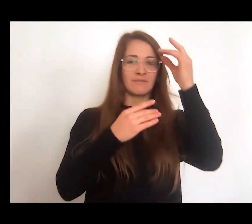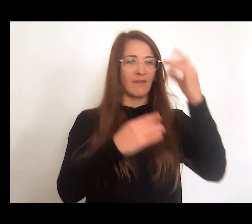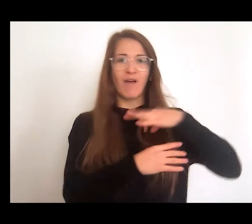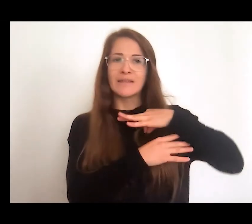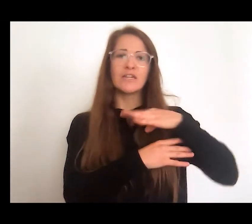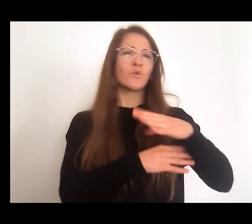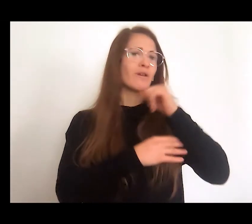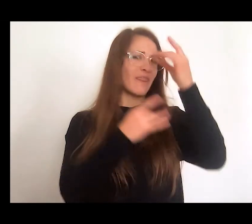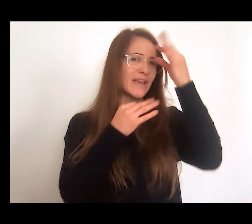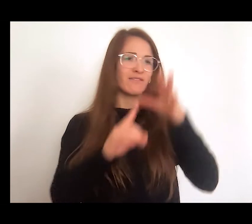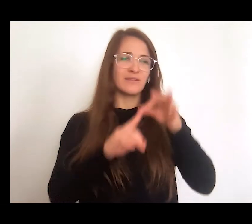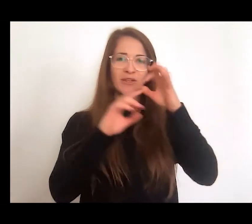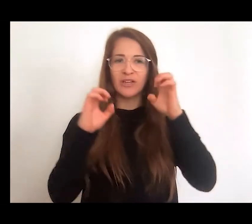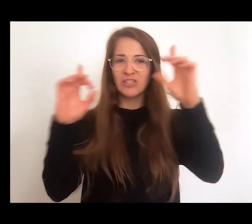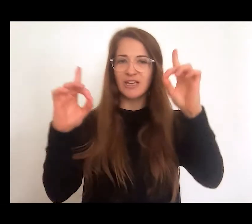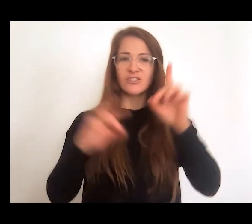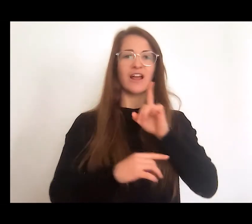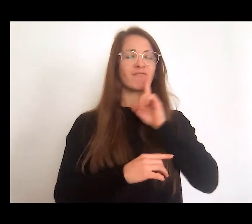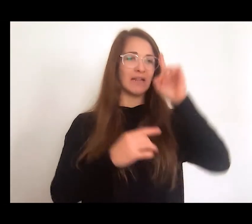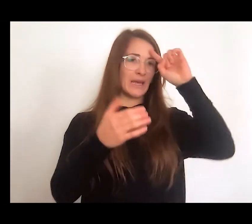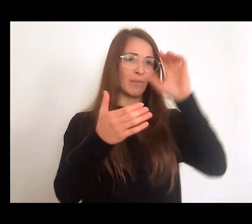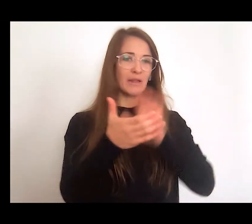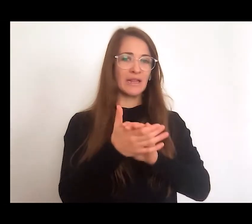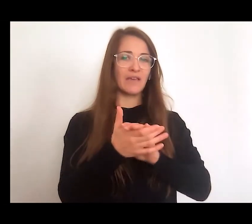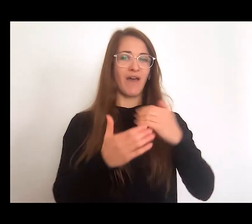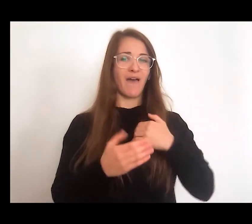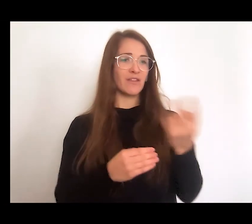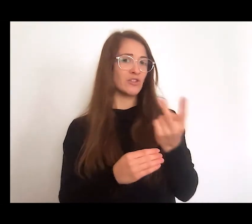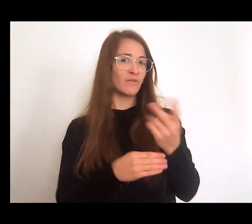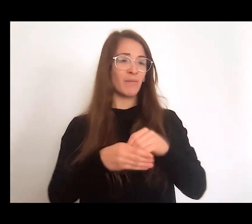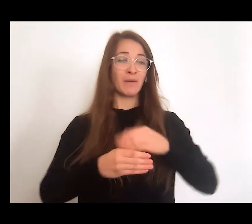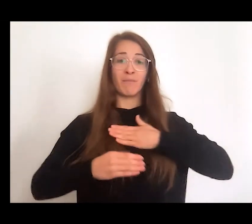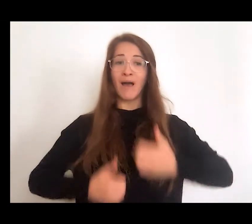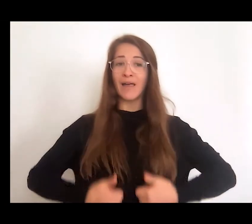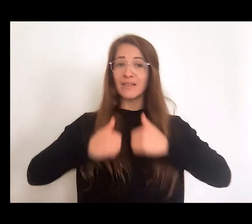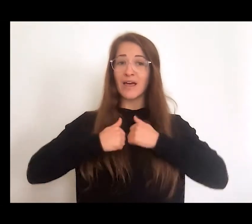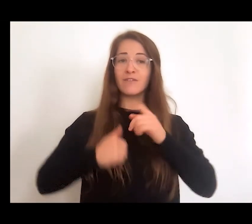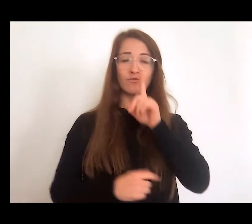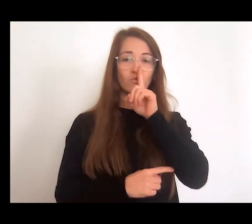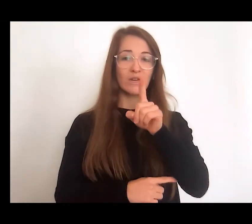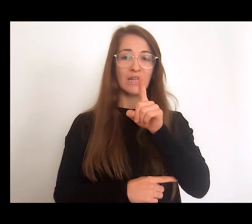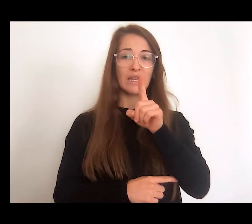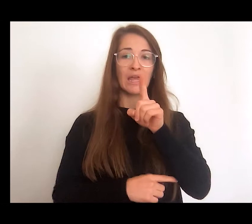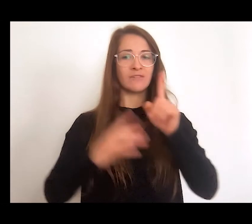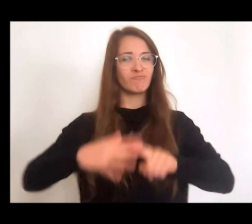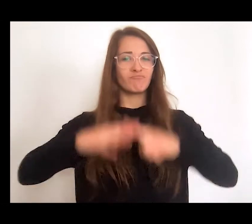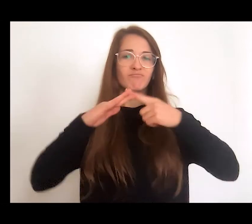ABOUT THE CENTER FOR THE DISABILITY SERVICES AND I WOULDN'T HAVE VOLUNTEERED. SO HAVING THEM IN MY LIFE